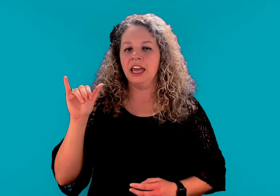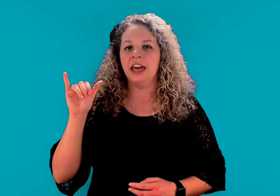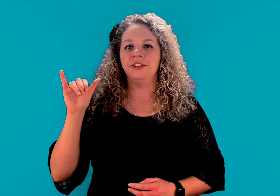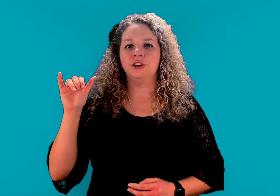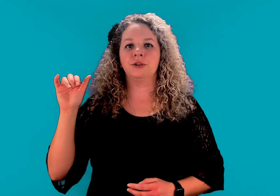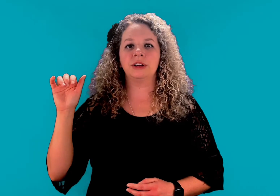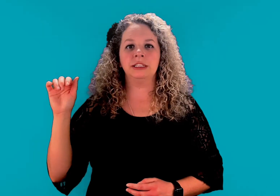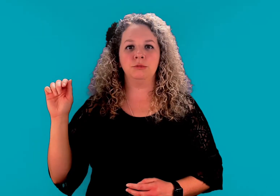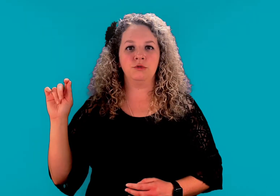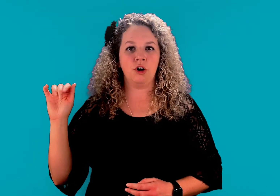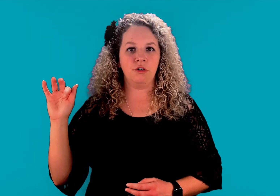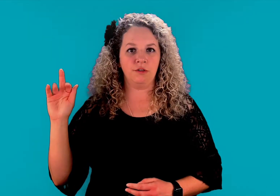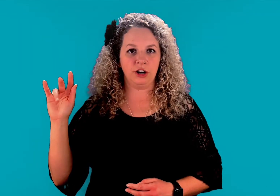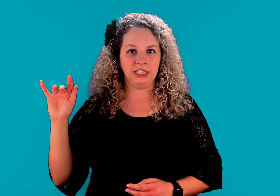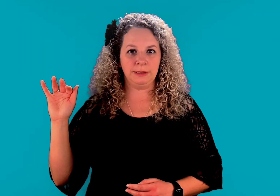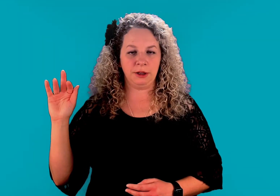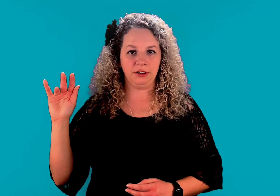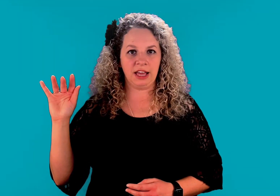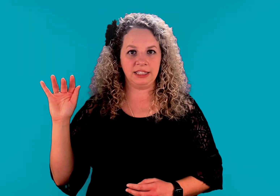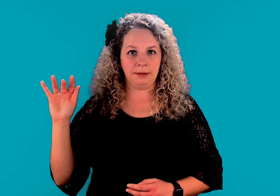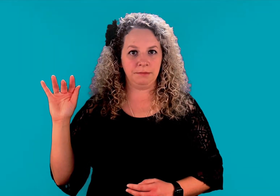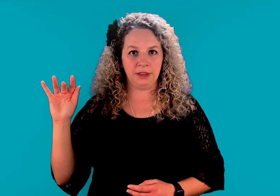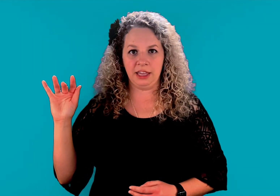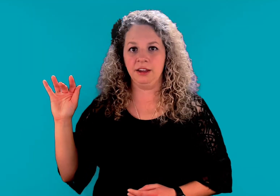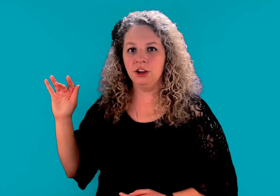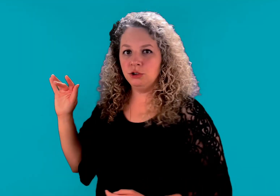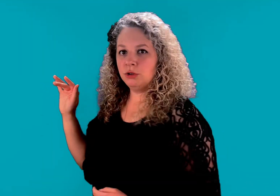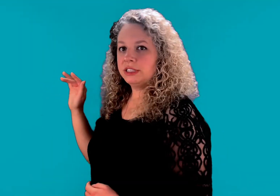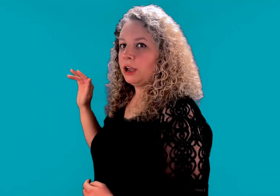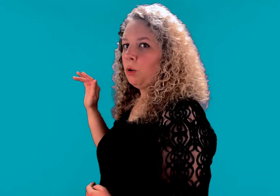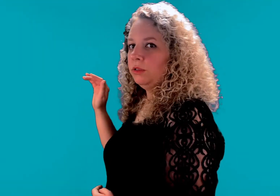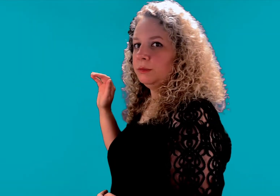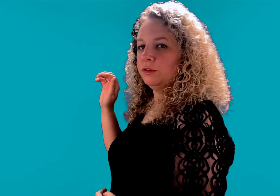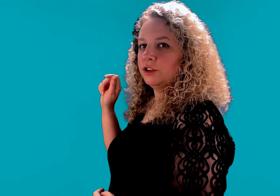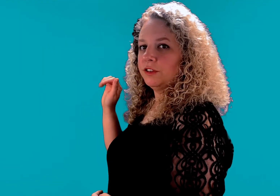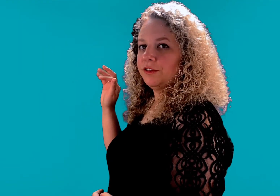and then you're going to move over and spell your last name. Okay, notice I only moved over from